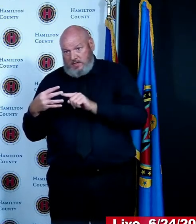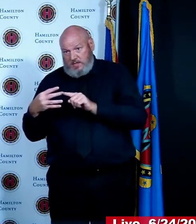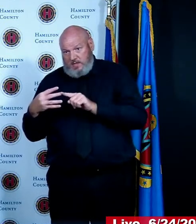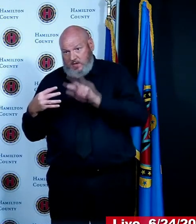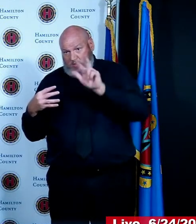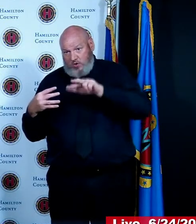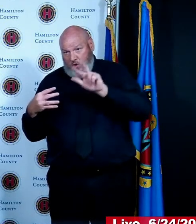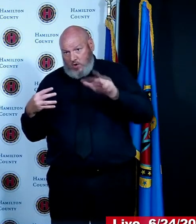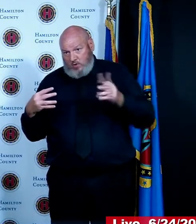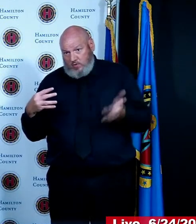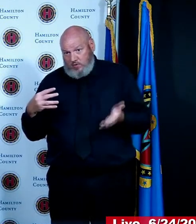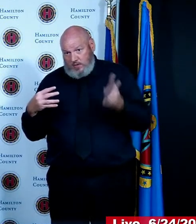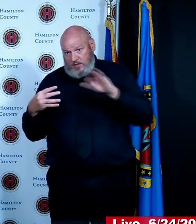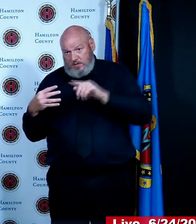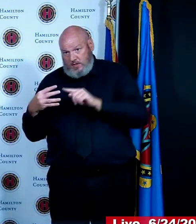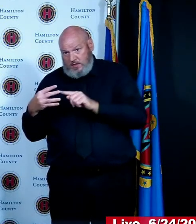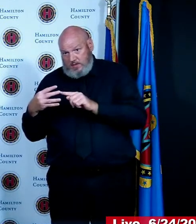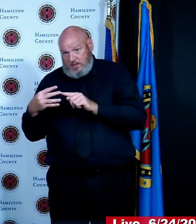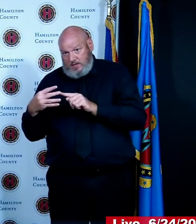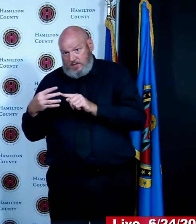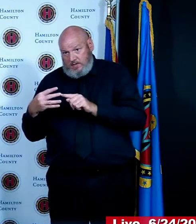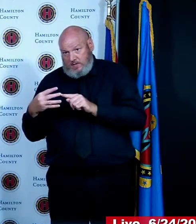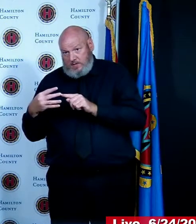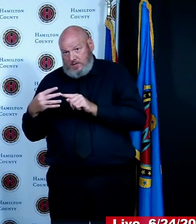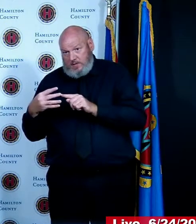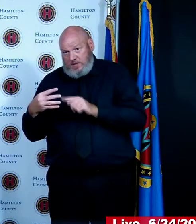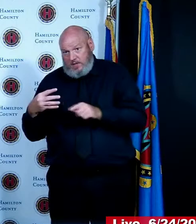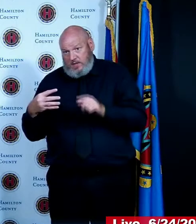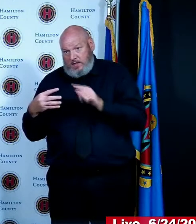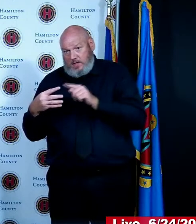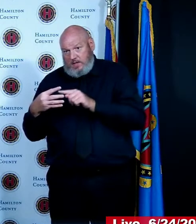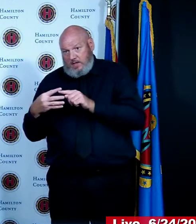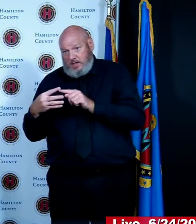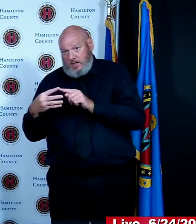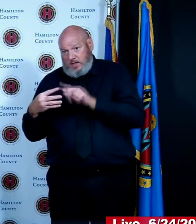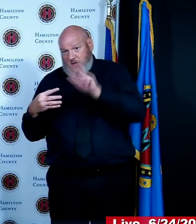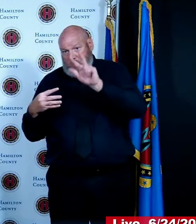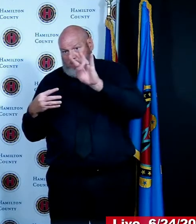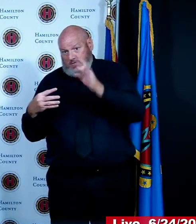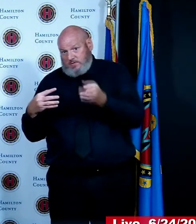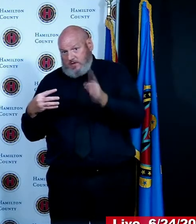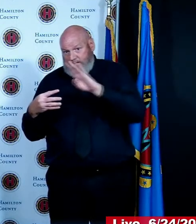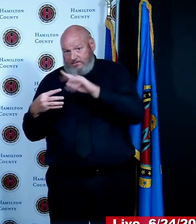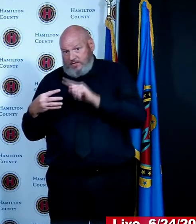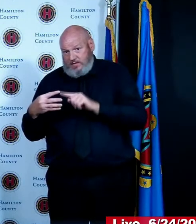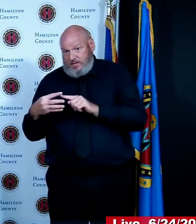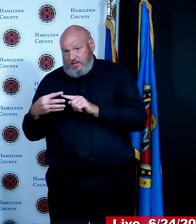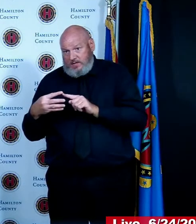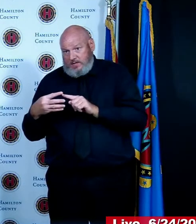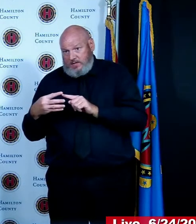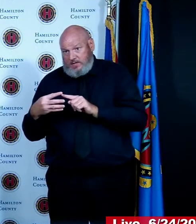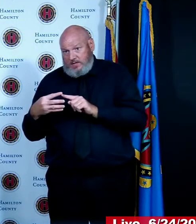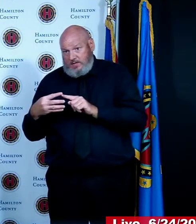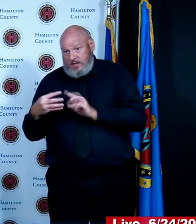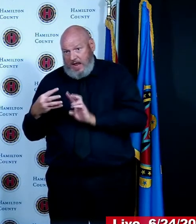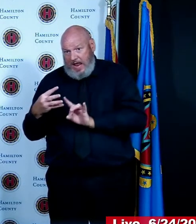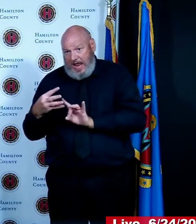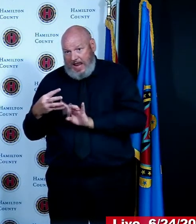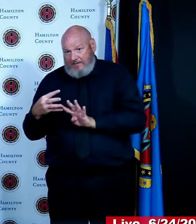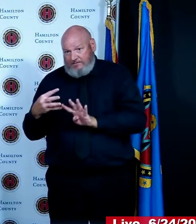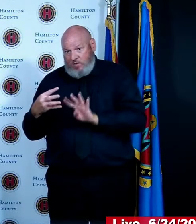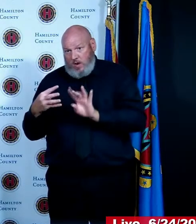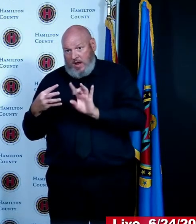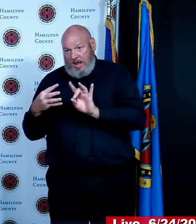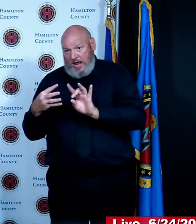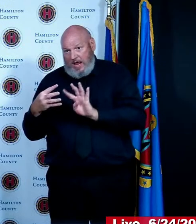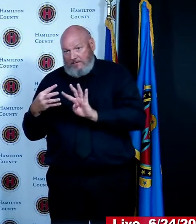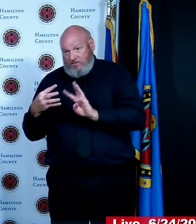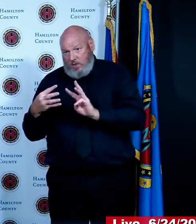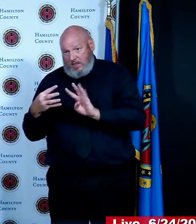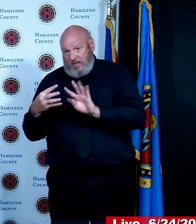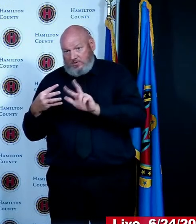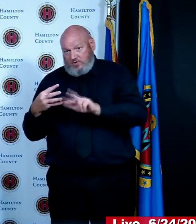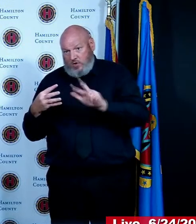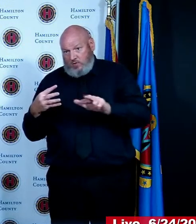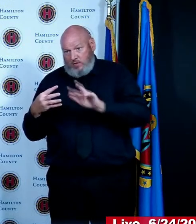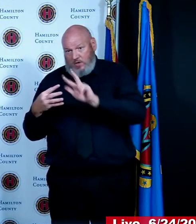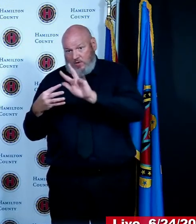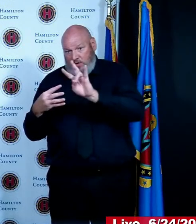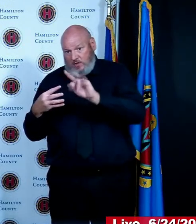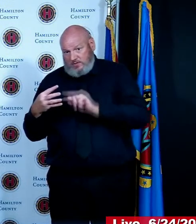additional and now we're up to 37 so 84 to 46 to 33 to 37 so you can see